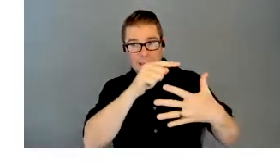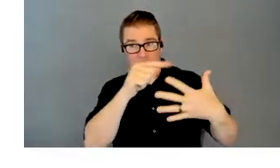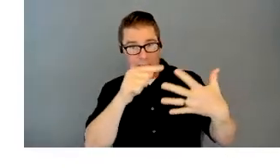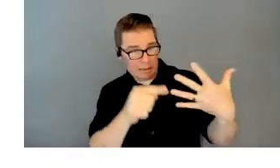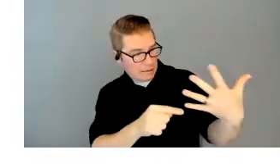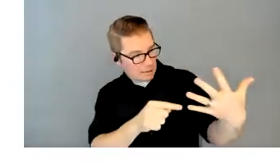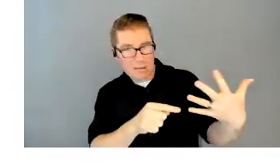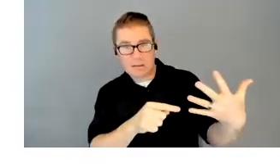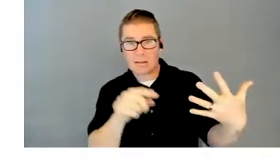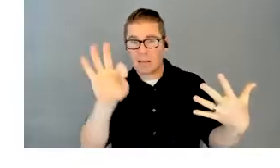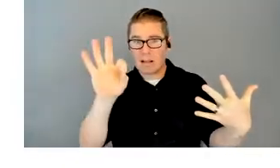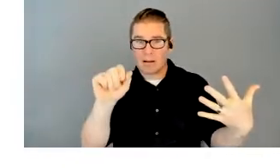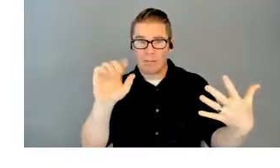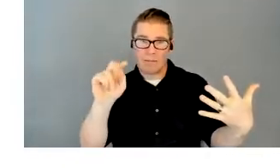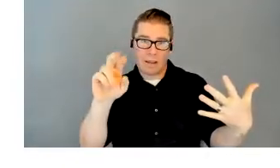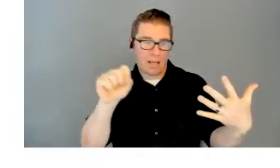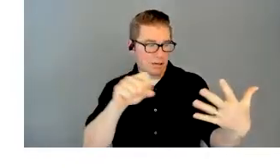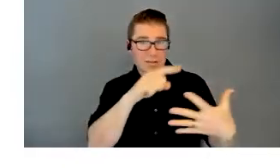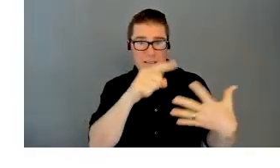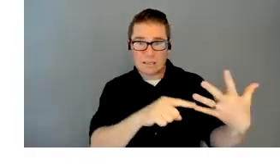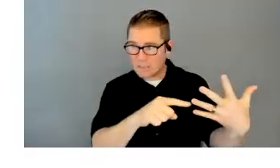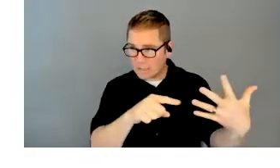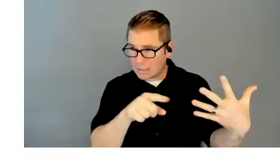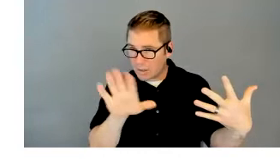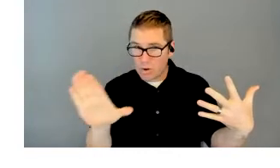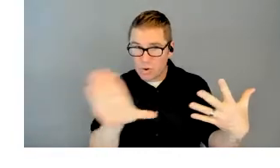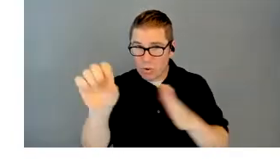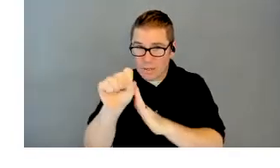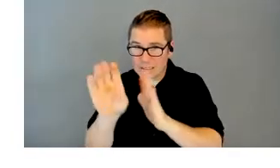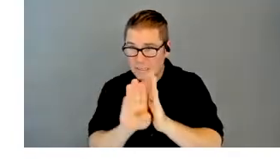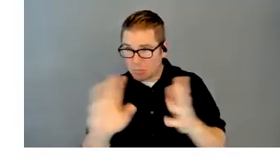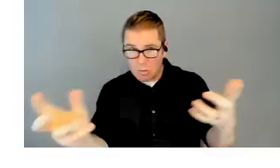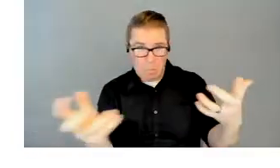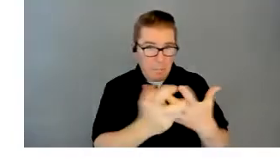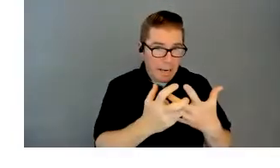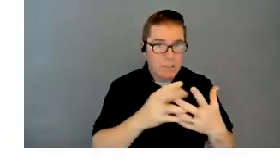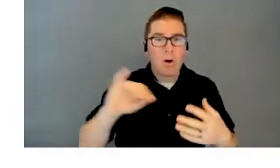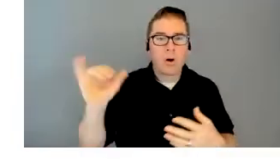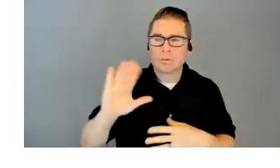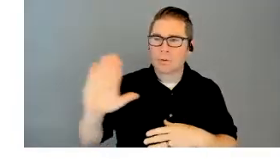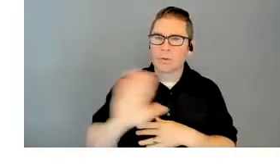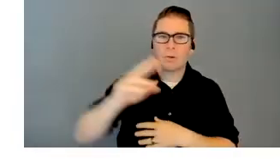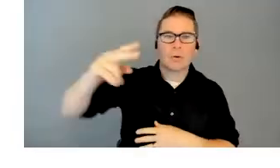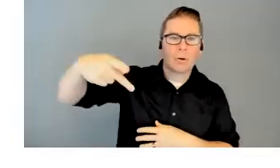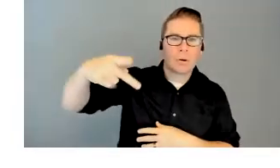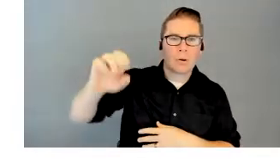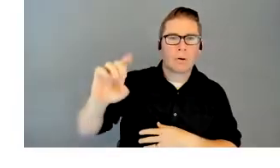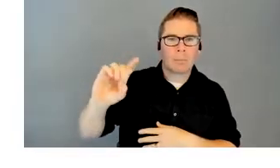Where you want it to be and also in your pedagogy? And we're going to keep kind of unpeeling the onion on this. So stay with us.